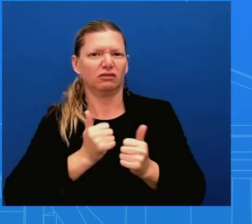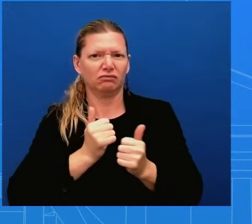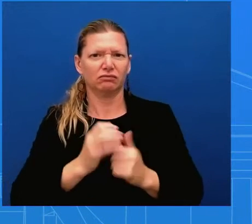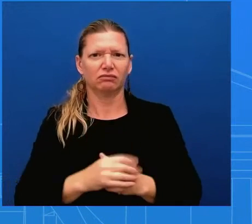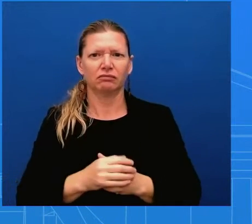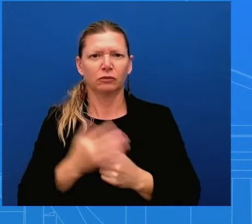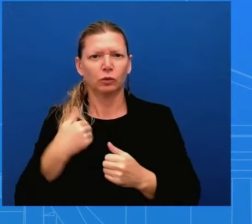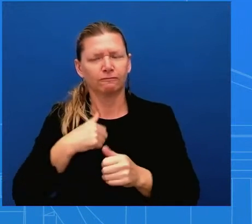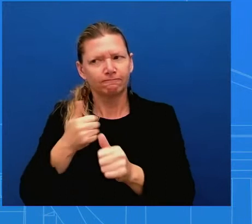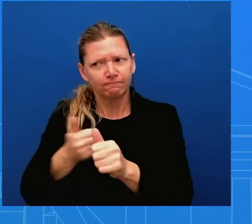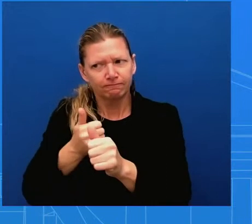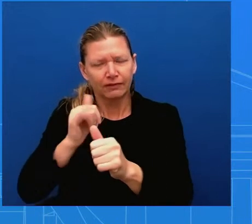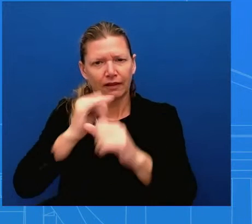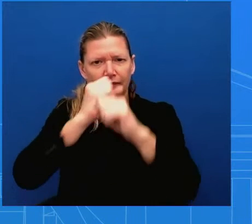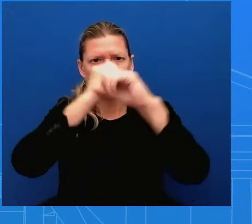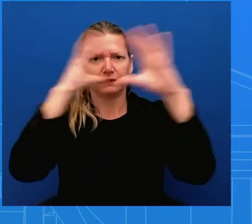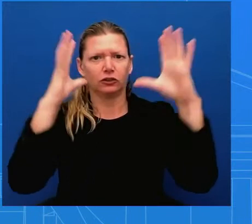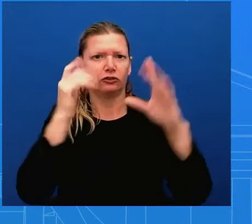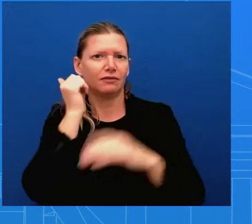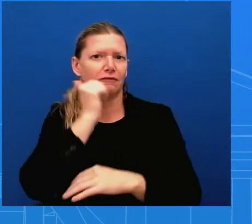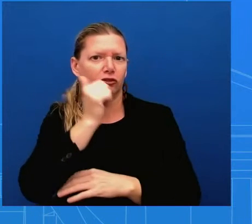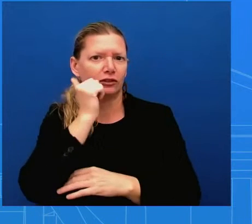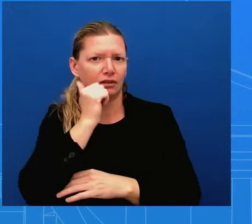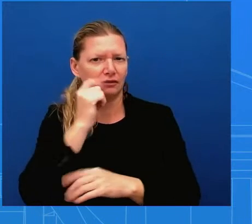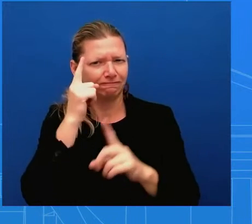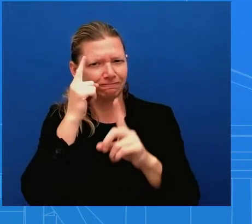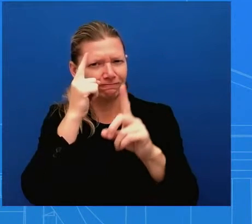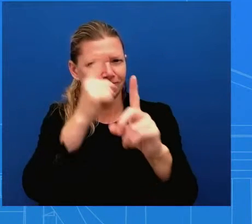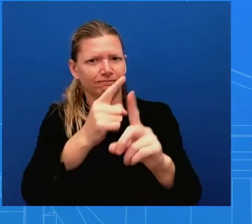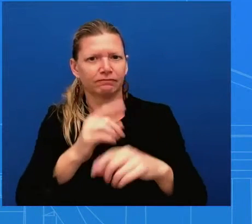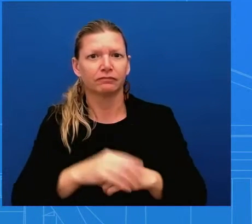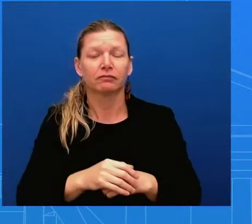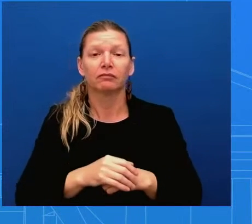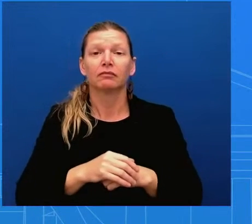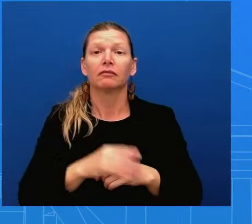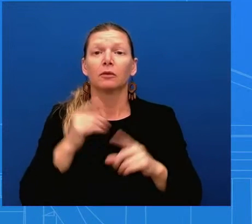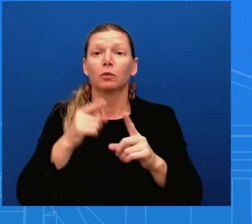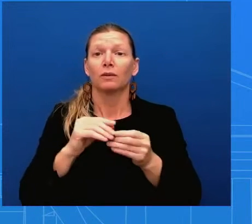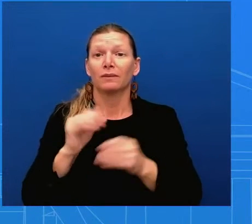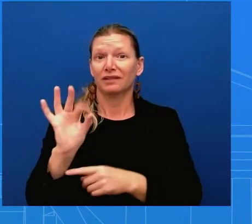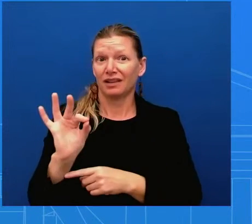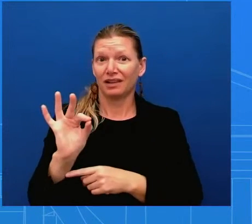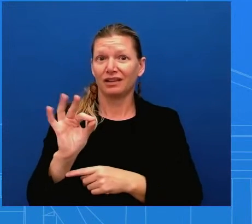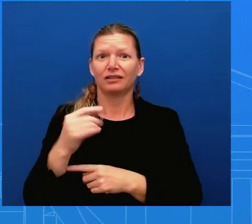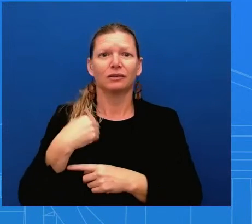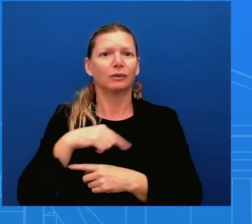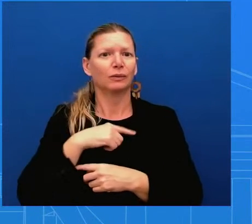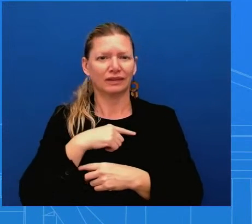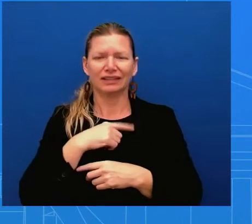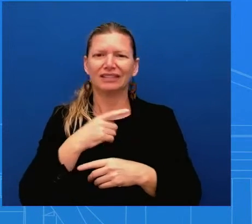working for a ceasefire and a hostage deal, starting with the first phase and building to an enduring calm.